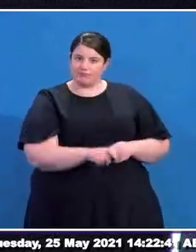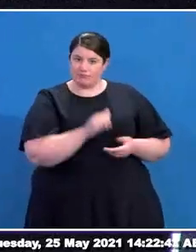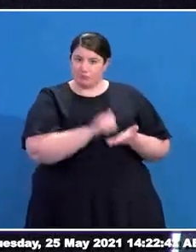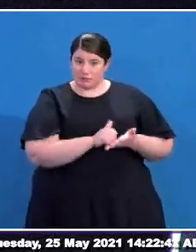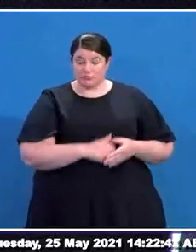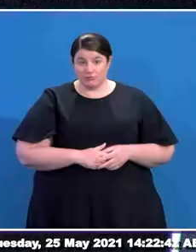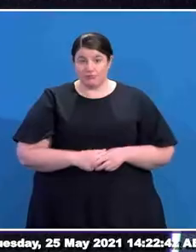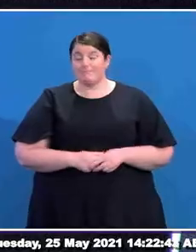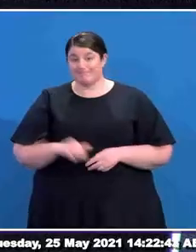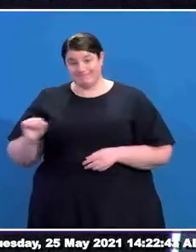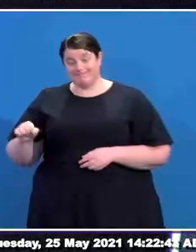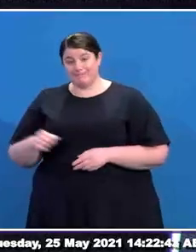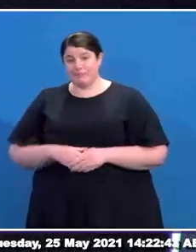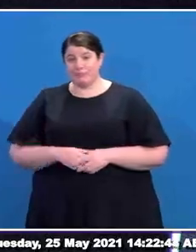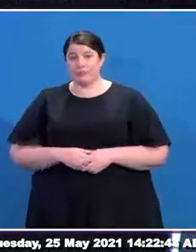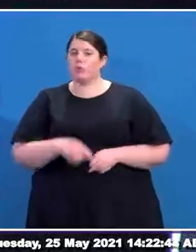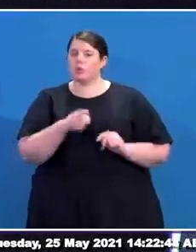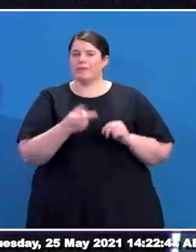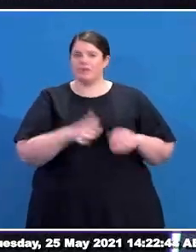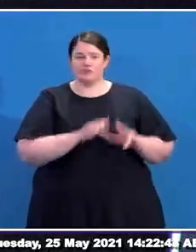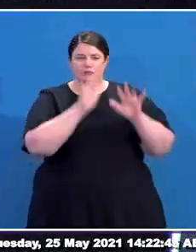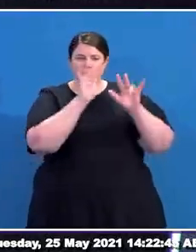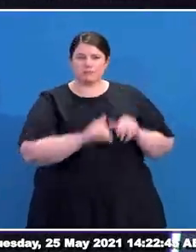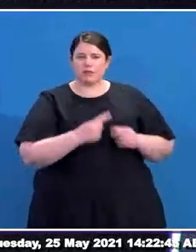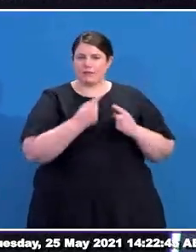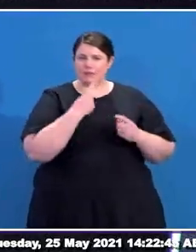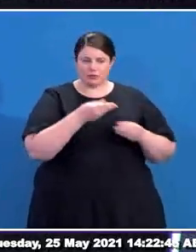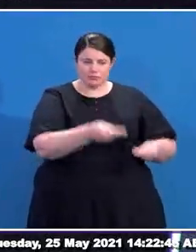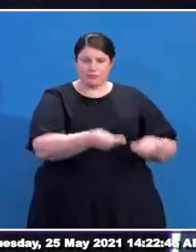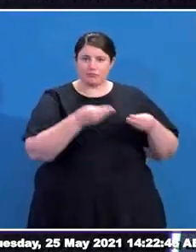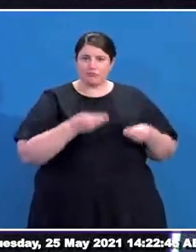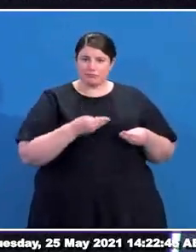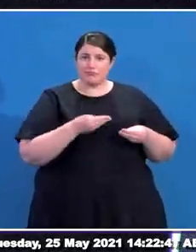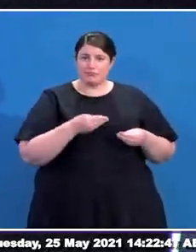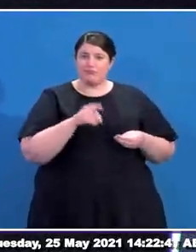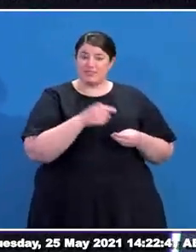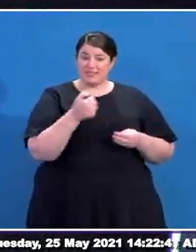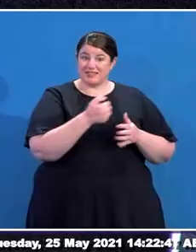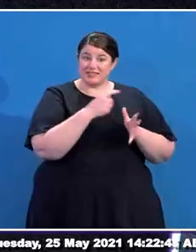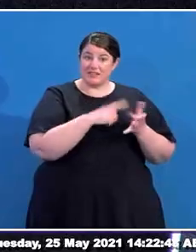You have prepared a statement for the Royal Commission dated 6 April, this year.